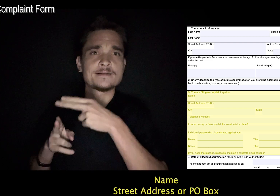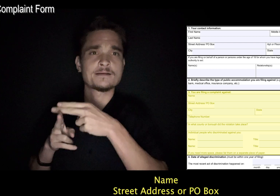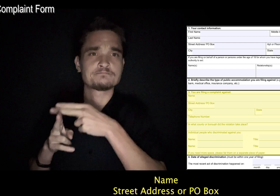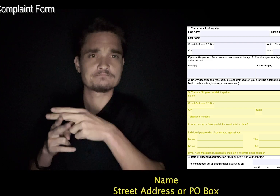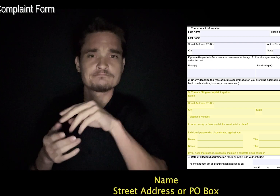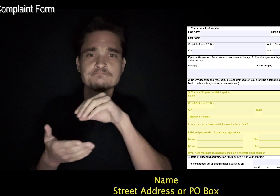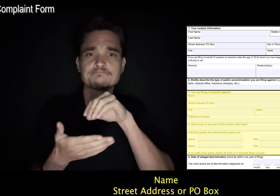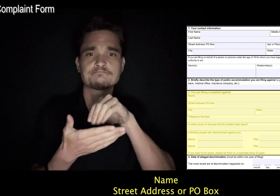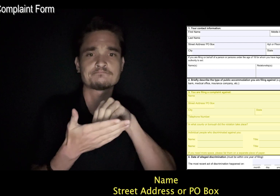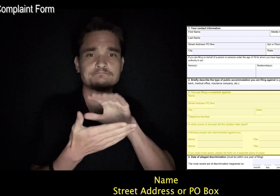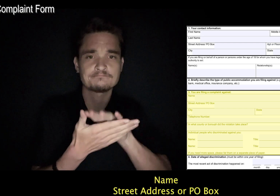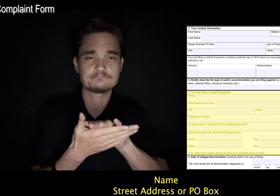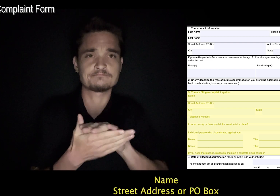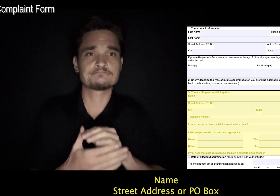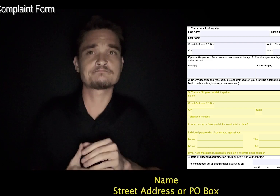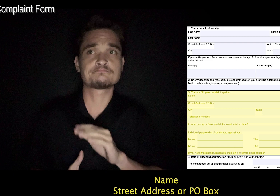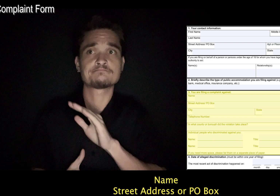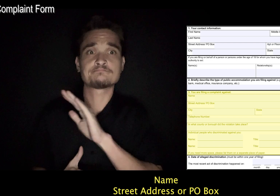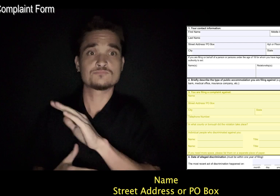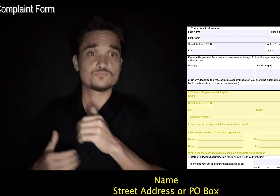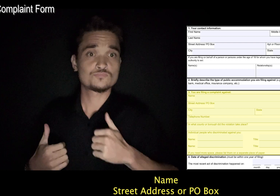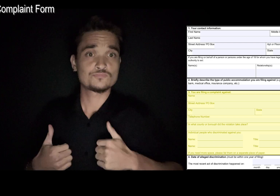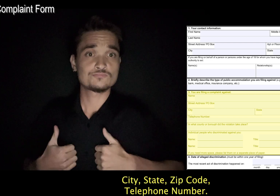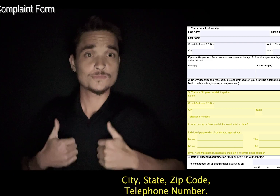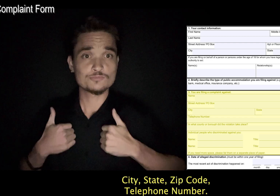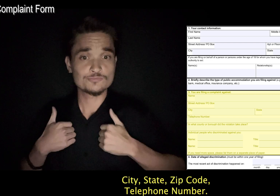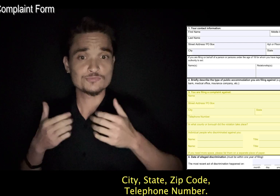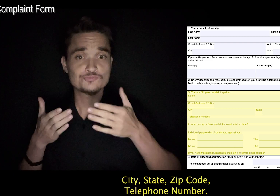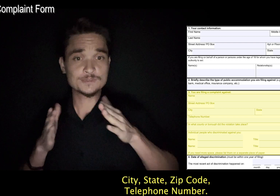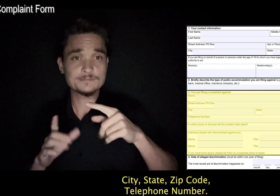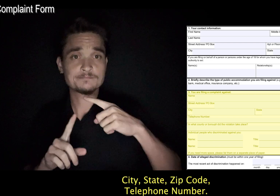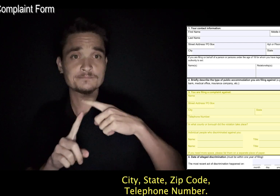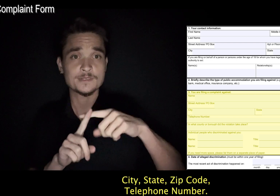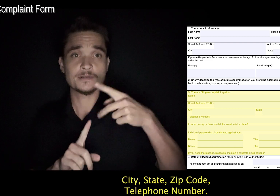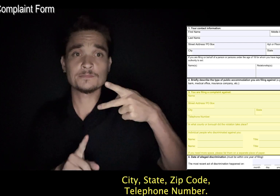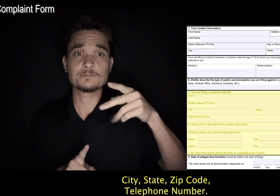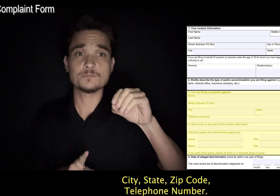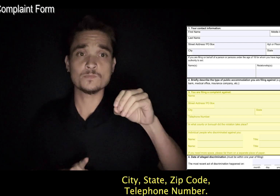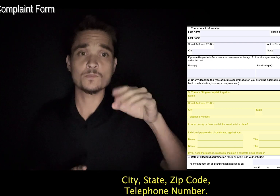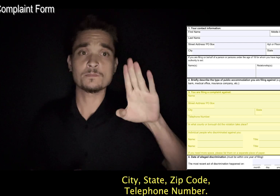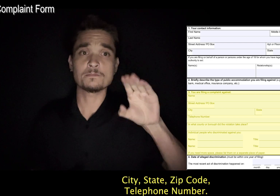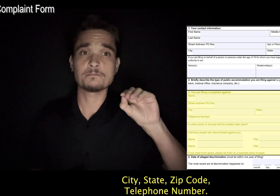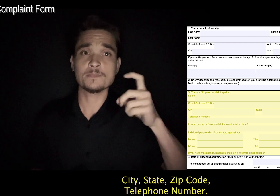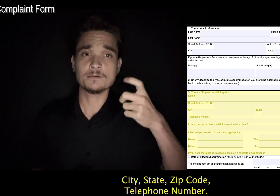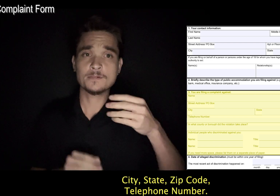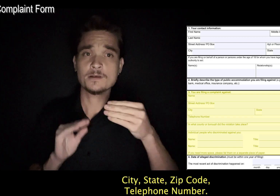Name Street Address or PO Box City, State, Zip Code, Telephone Number.